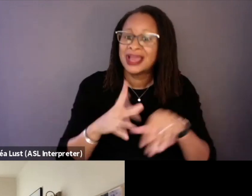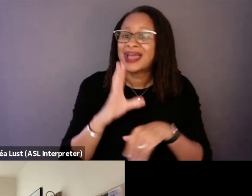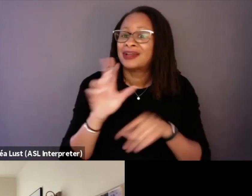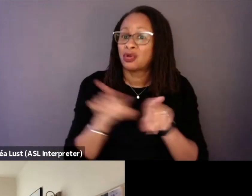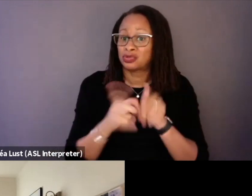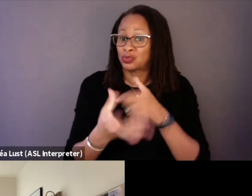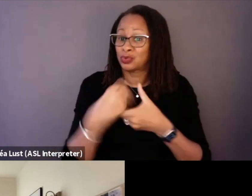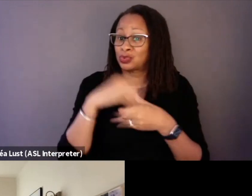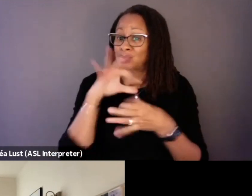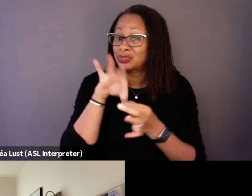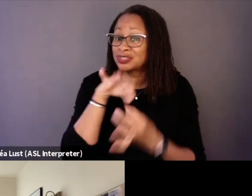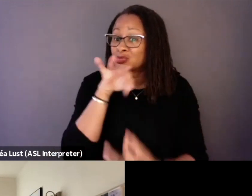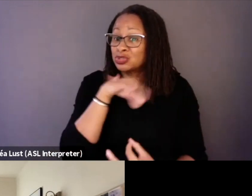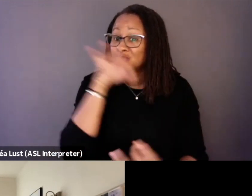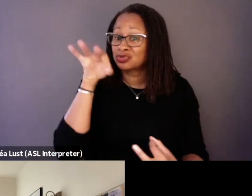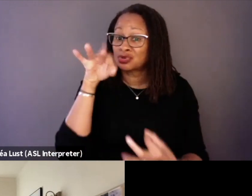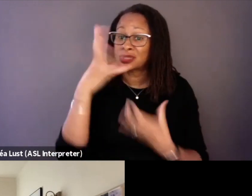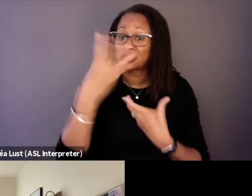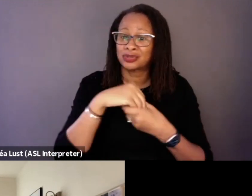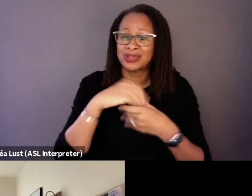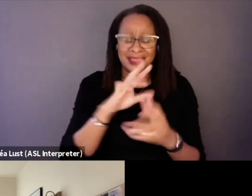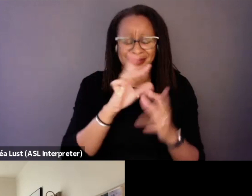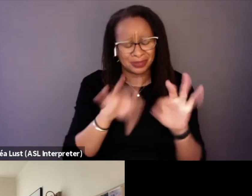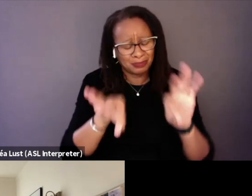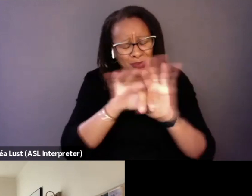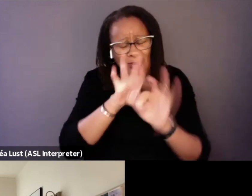that was so important and central to the film.